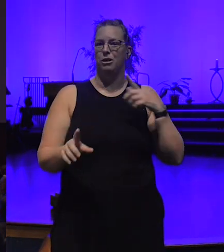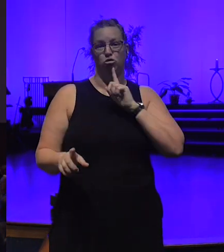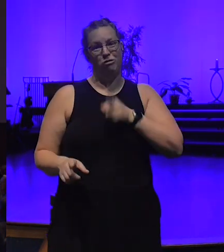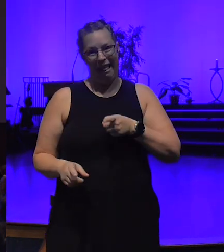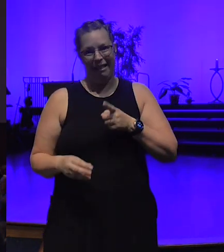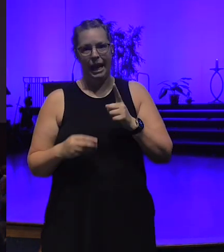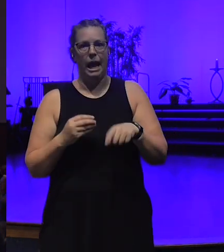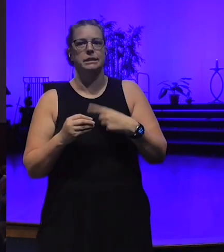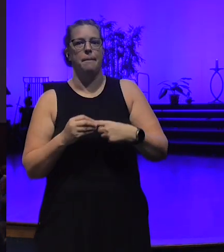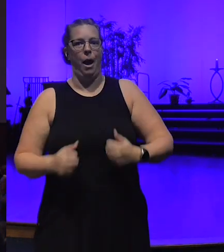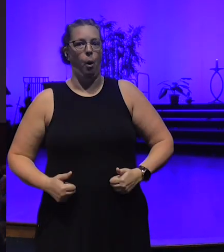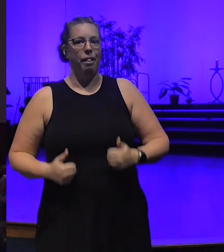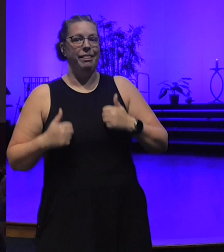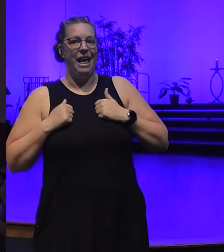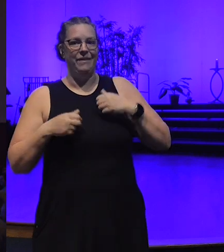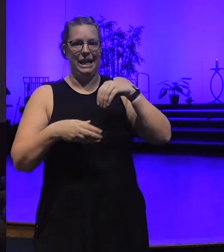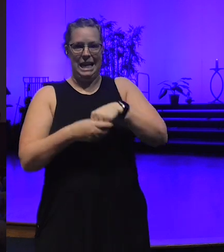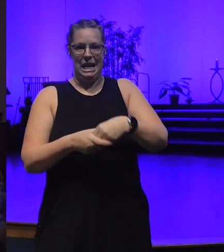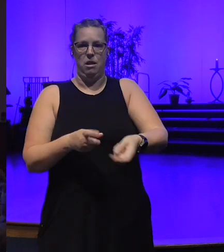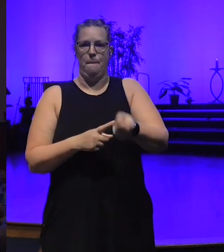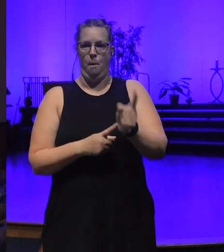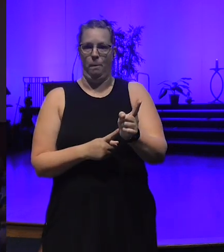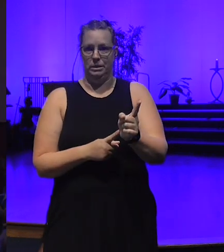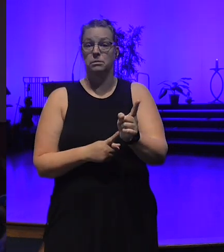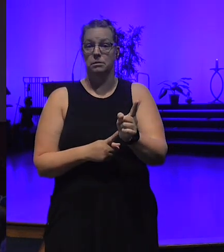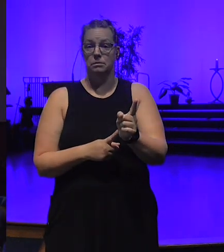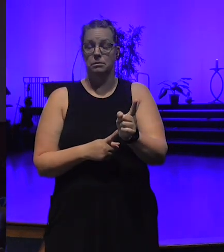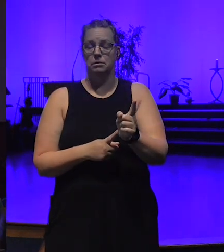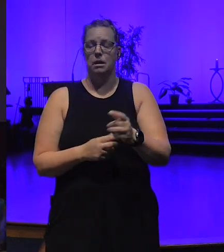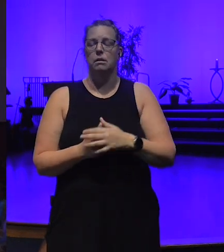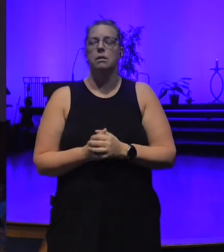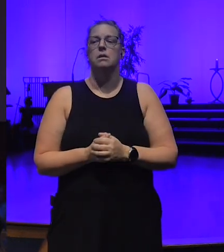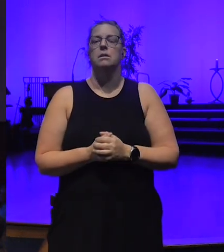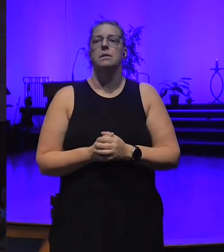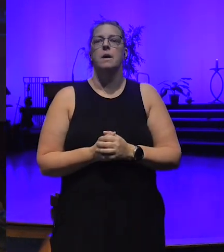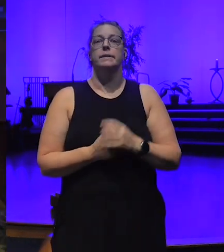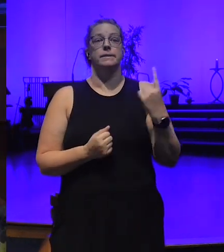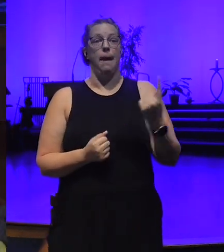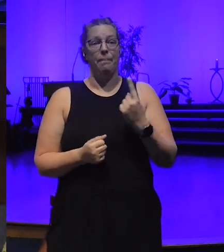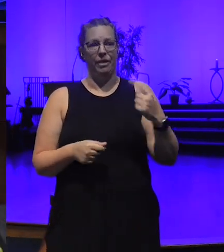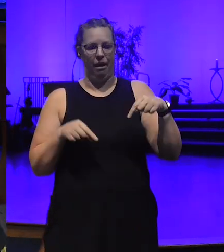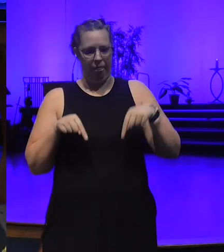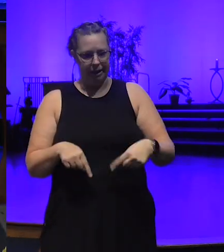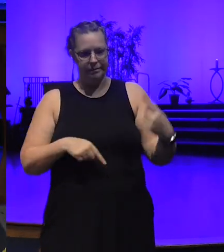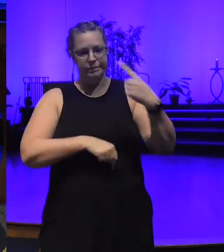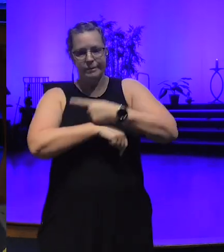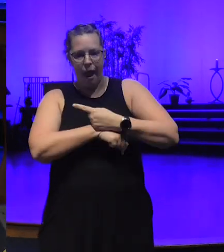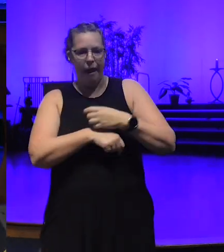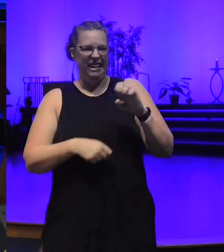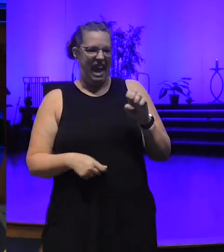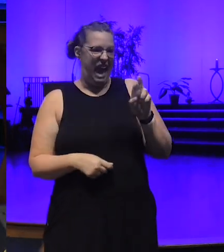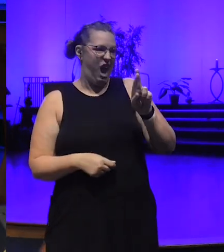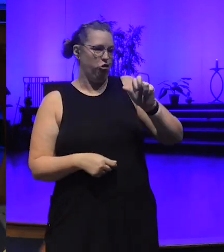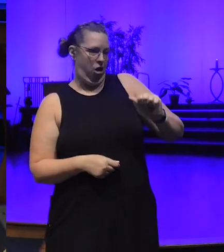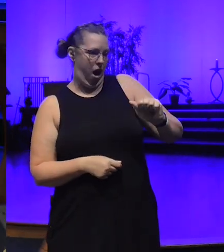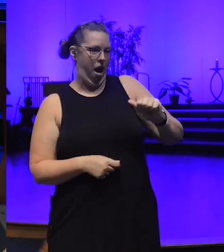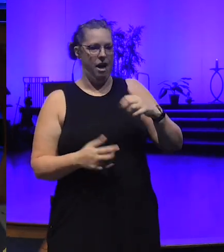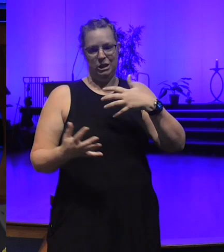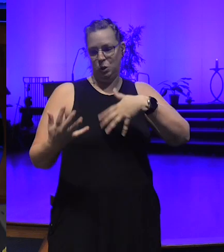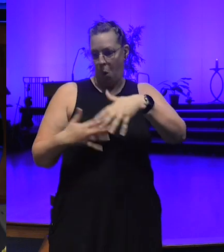living in the present moment something in this day in this era in this social media smartphone